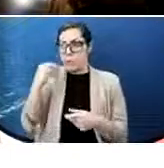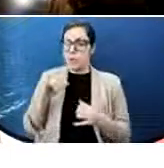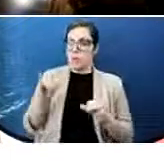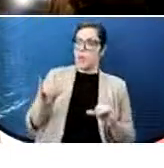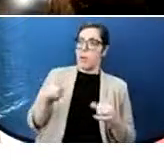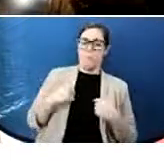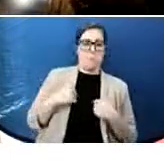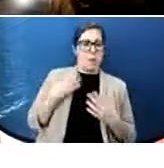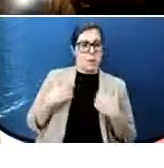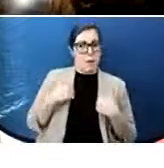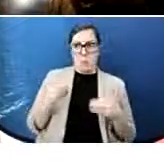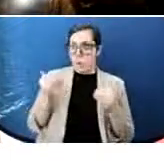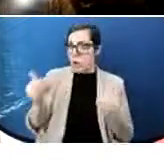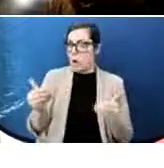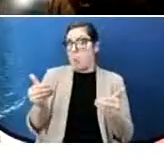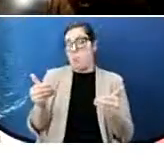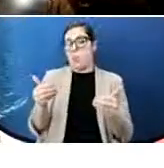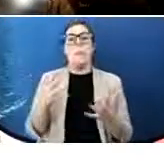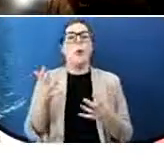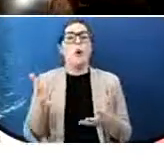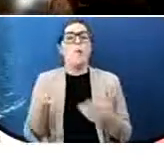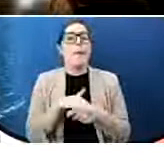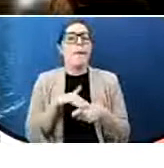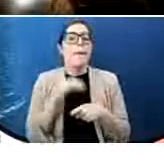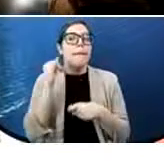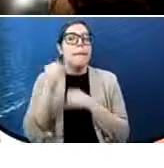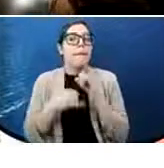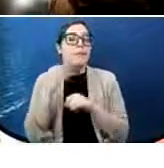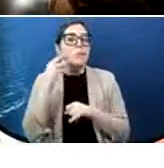maybe they had an international experience of some sort or maybe they meet an international student